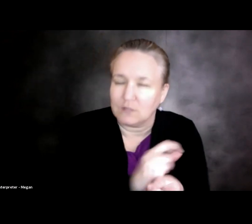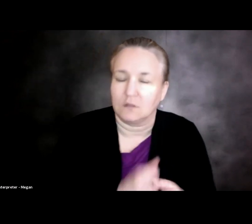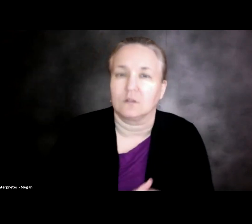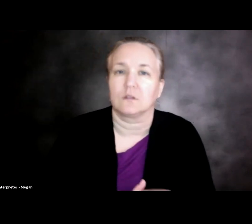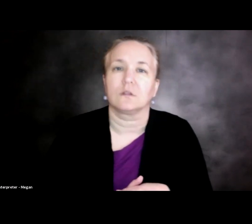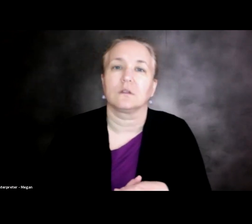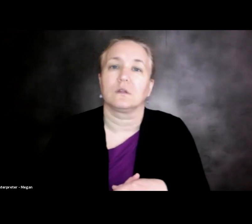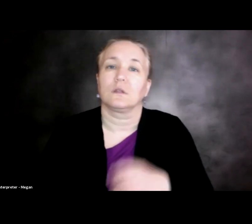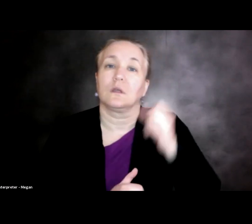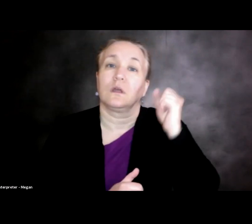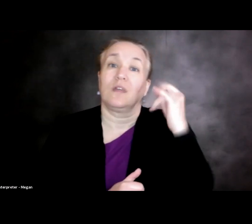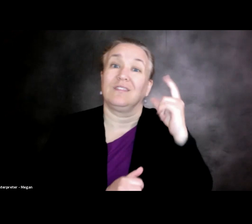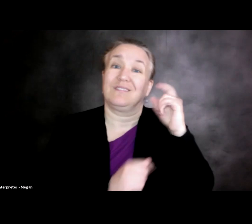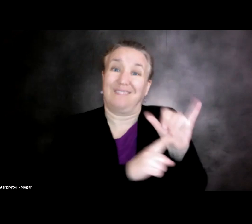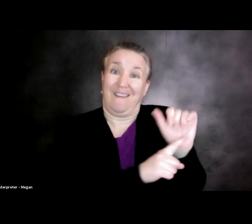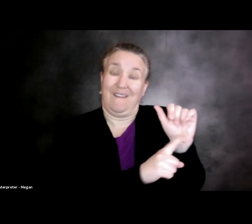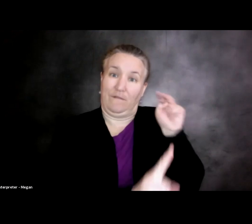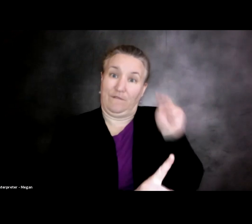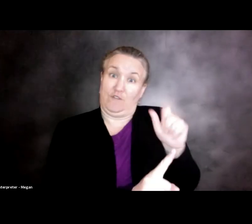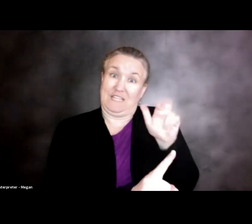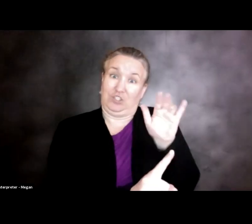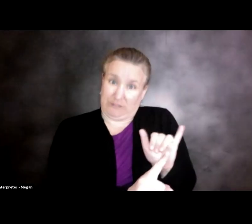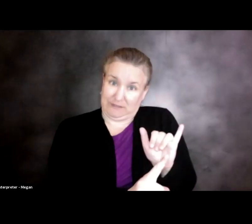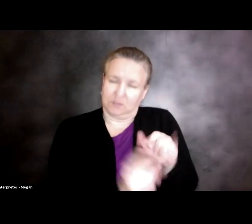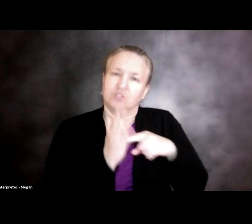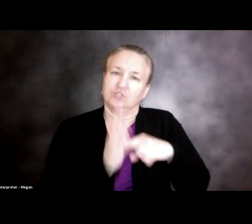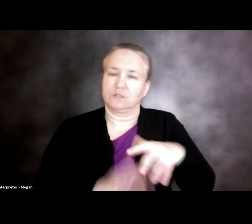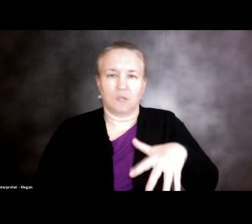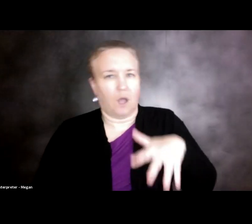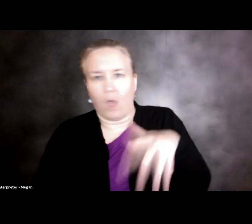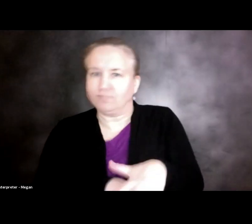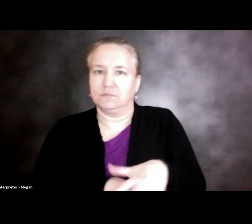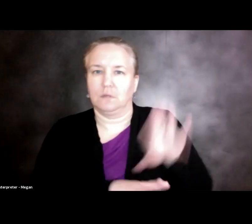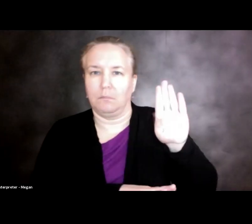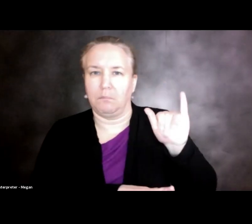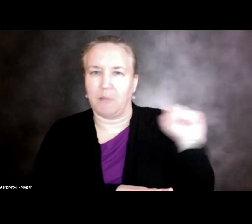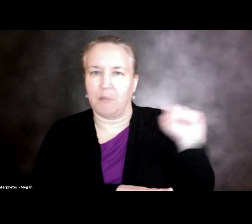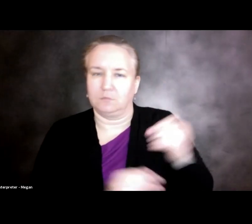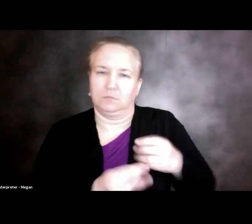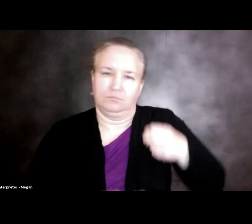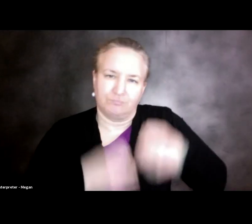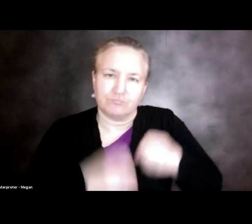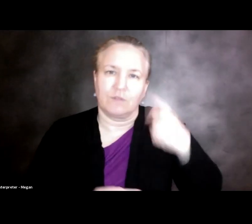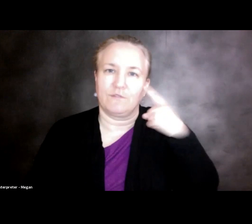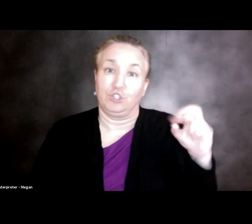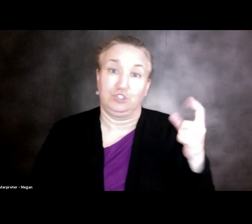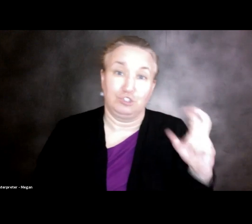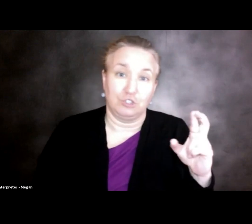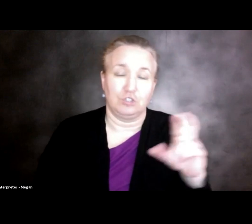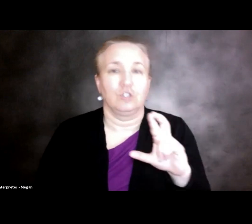And this view of agency reflects a deeply embedded bias that is problematic on gender, racial, and historical grounds.